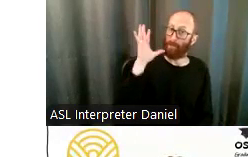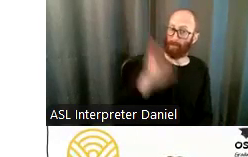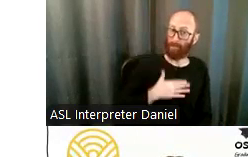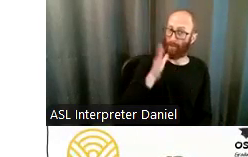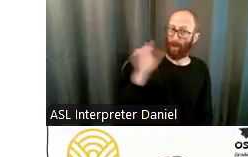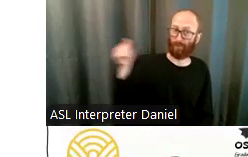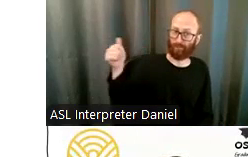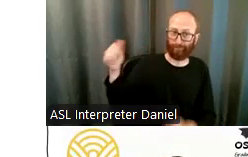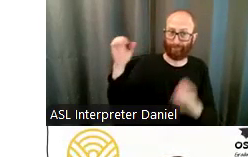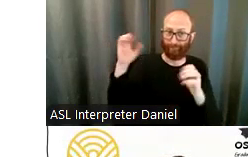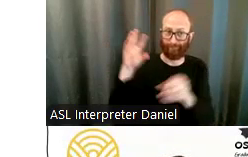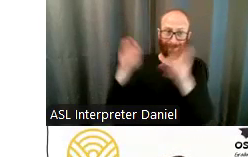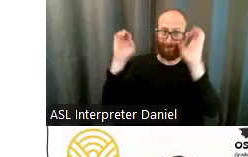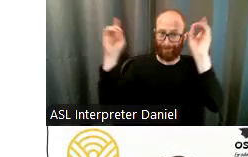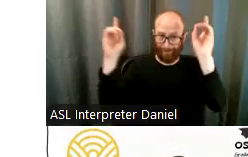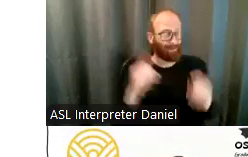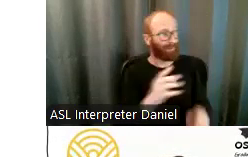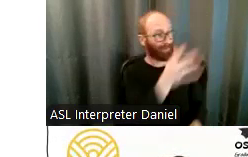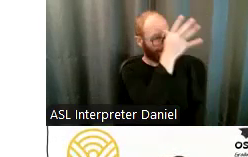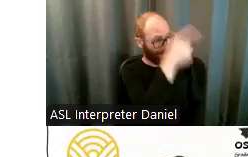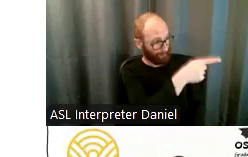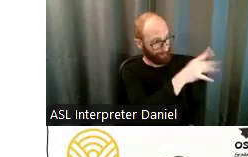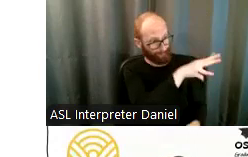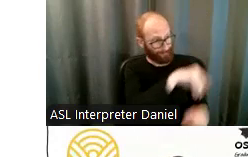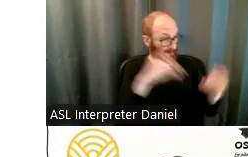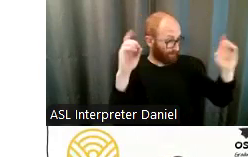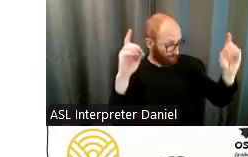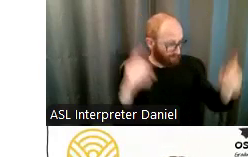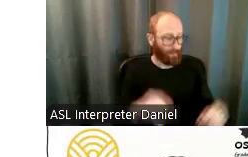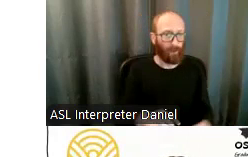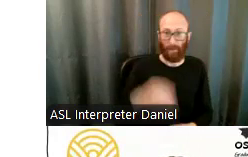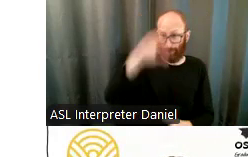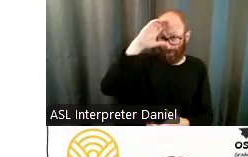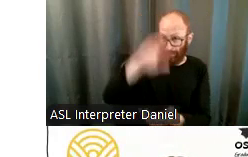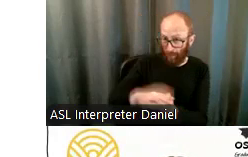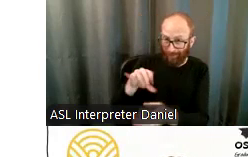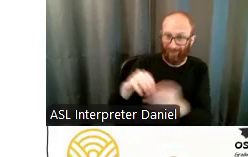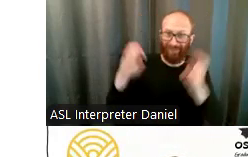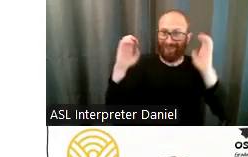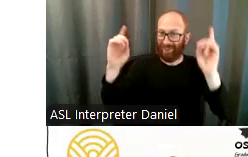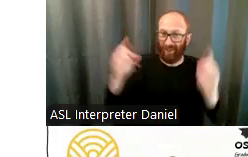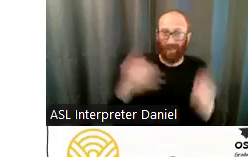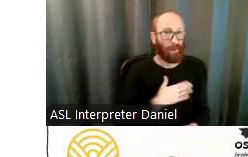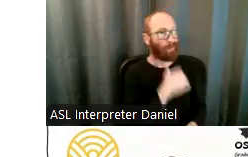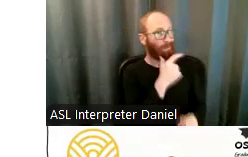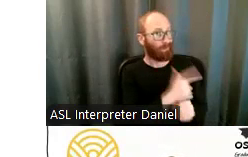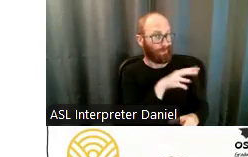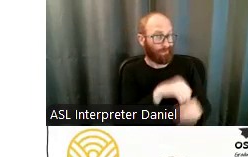my dad was in education, my husband's in education, my sister's in education,